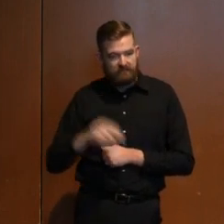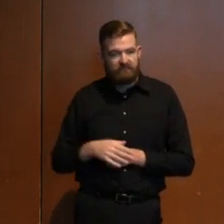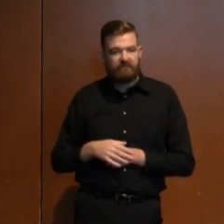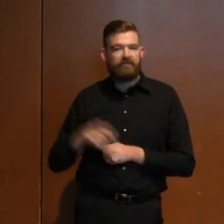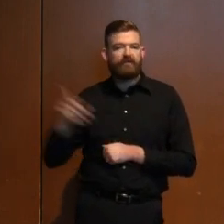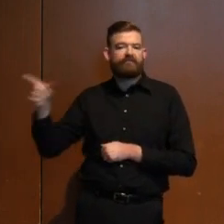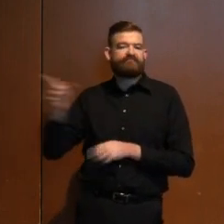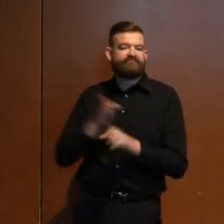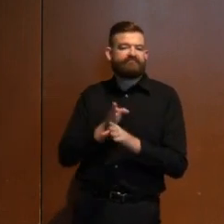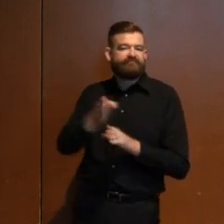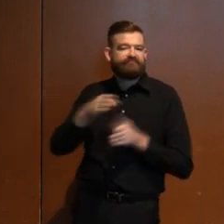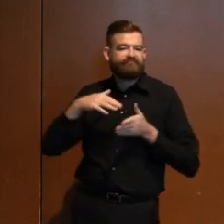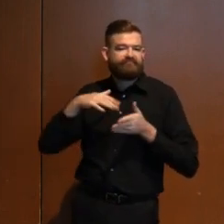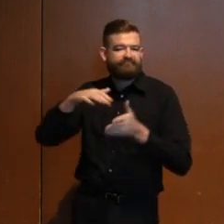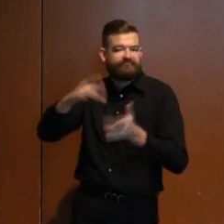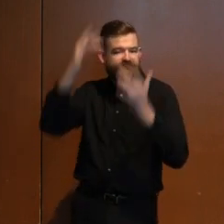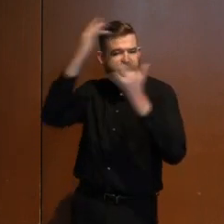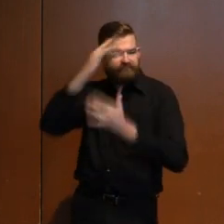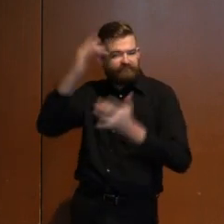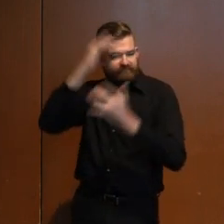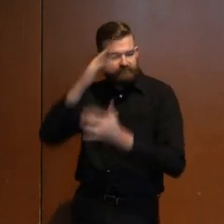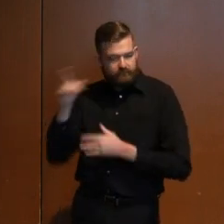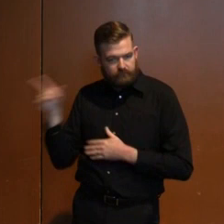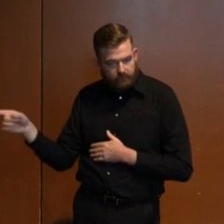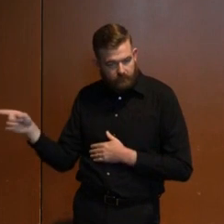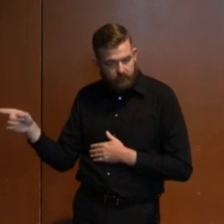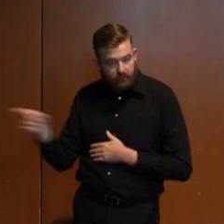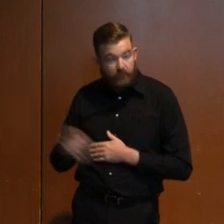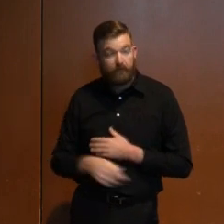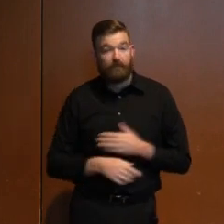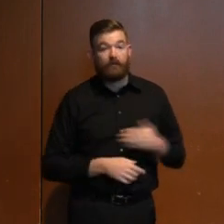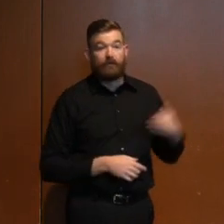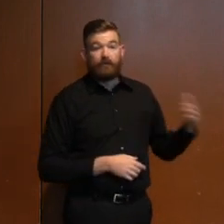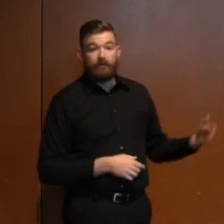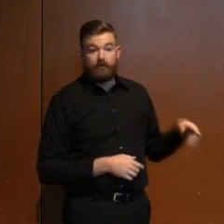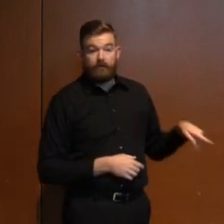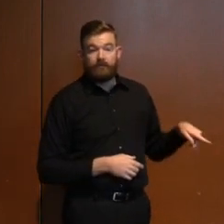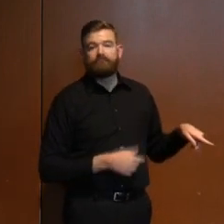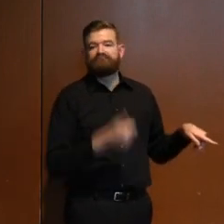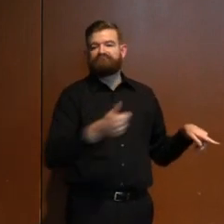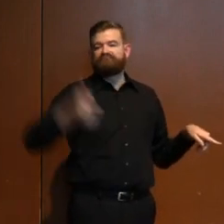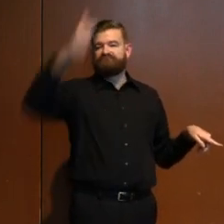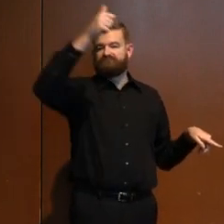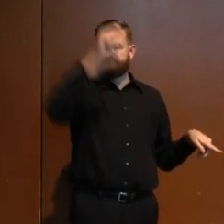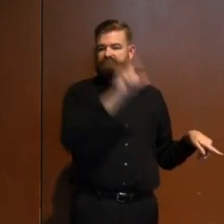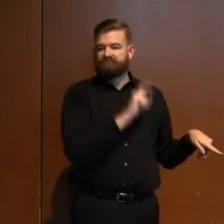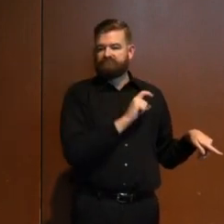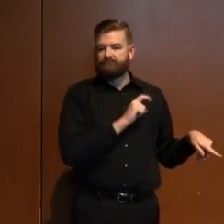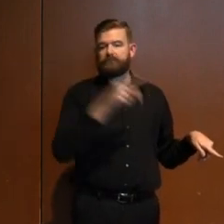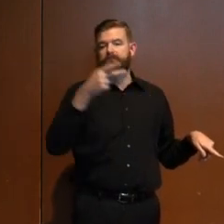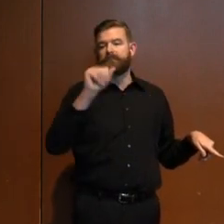I'M JOINED BY HEALTH COMMISSIONER JUDY PROSEKELLY. DR.CRISTINA TAN, TO MY